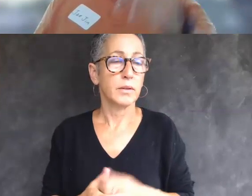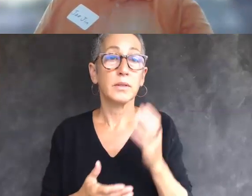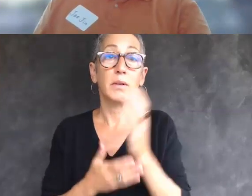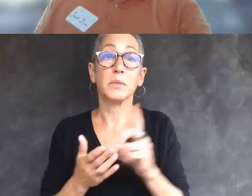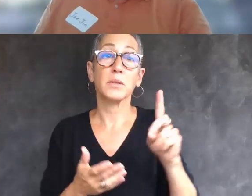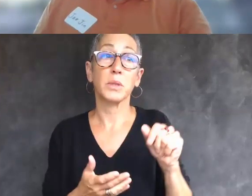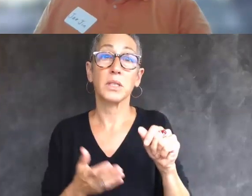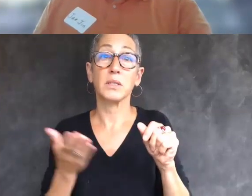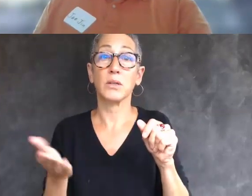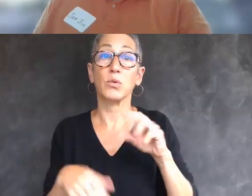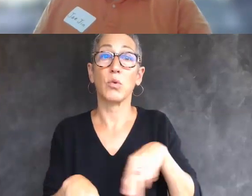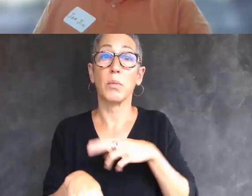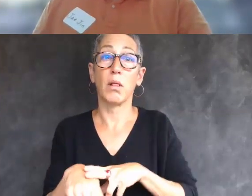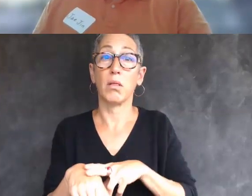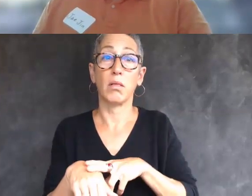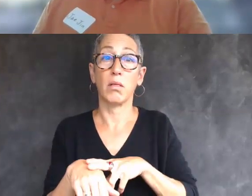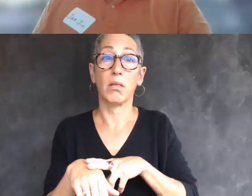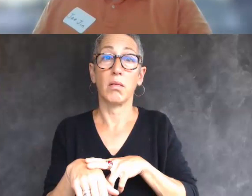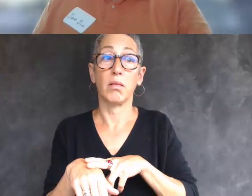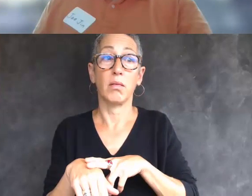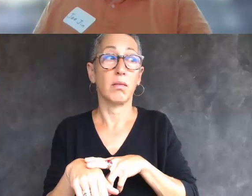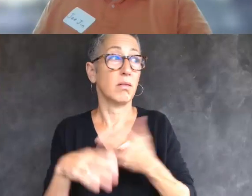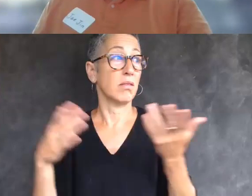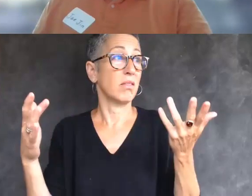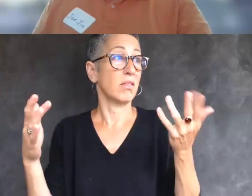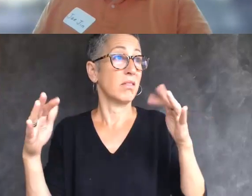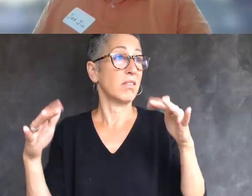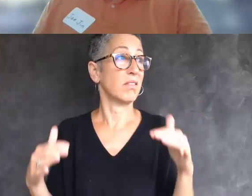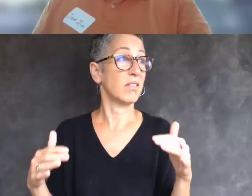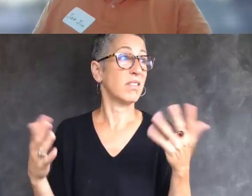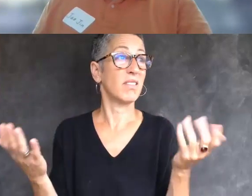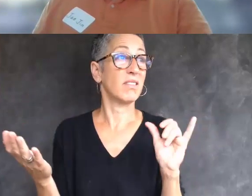across our society to the point where it's not even considered disability. And we accommodate in for those things.